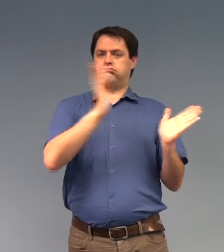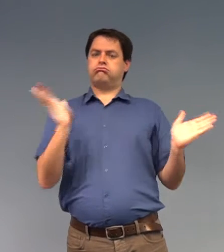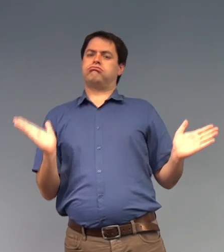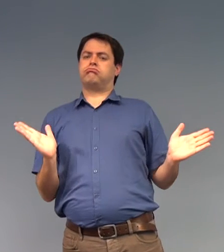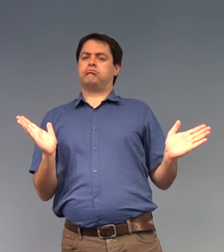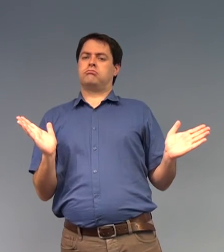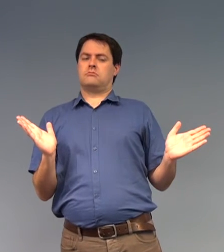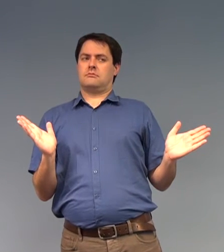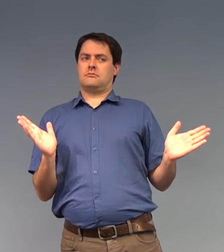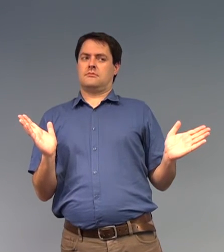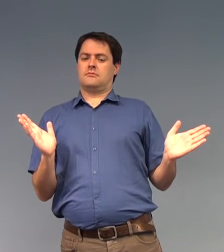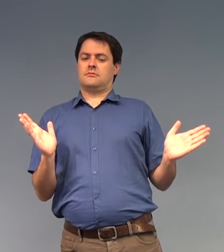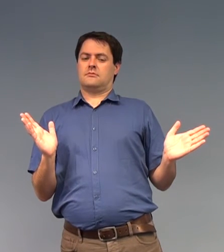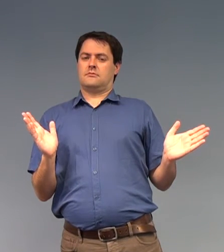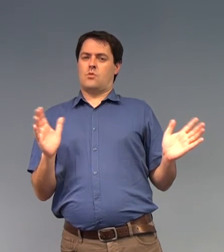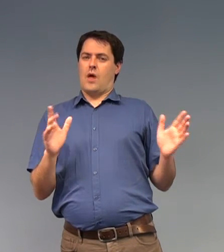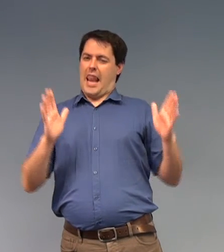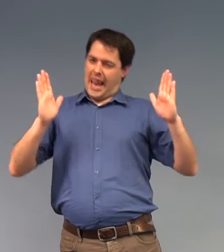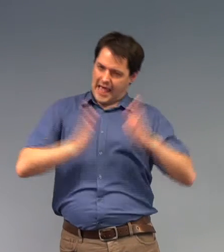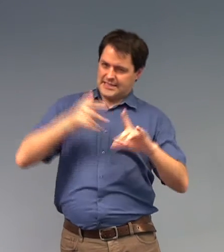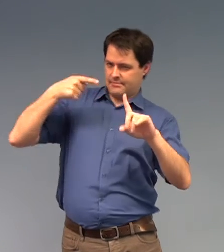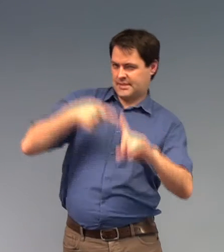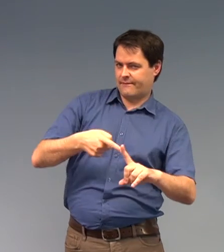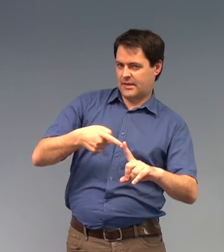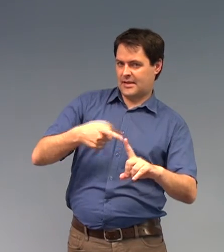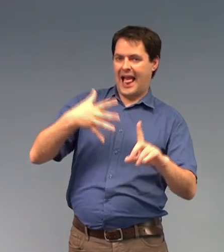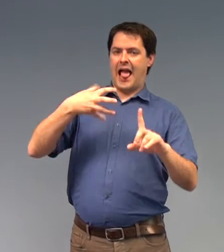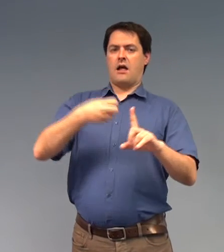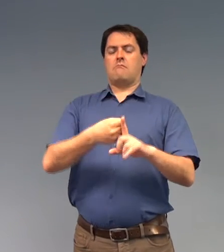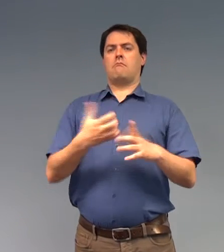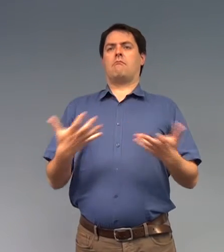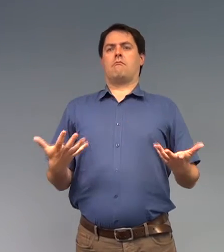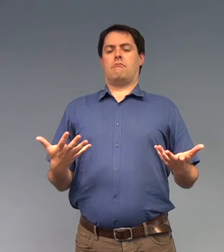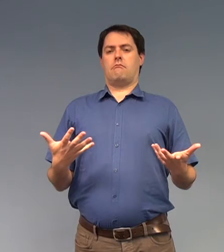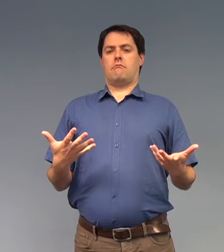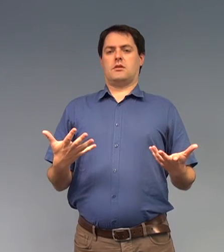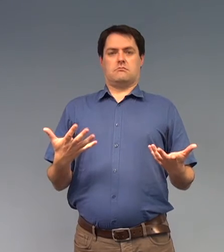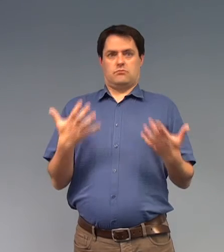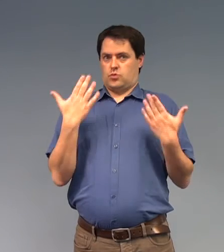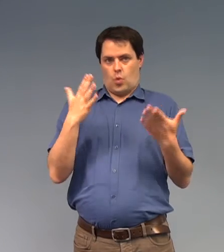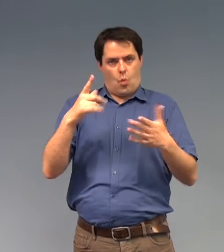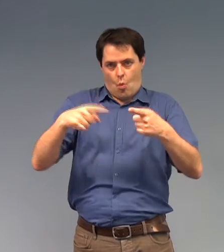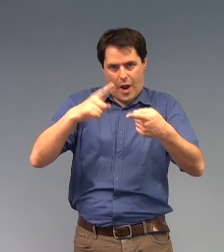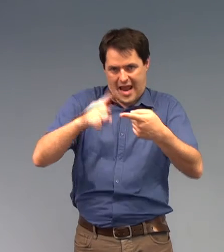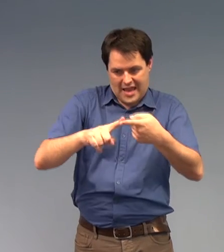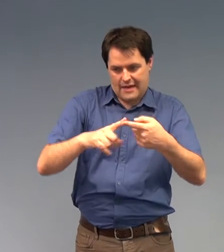Where as the BSL said "TODAY" so that's less specific information.